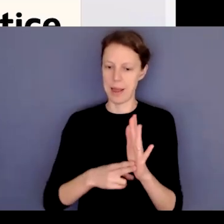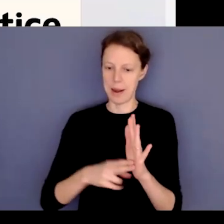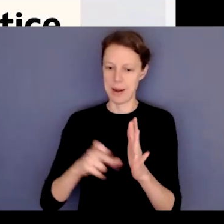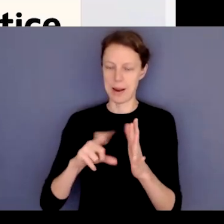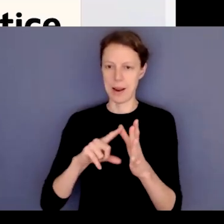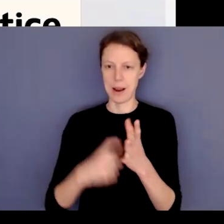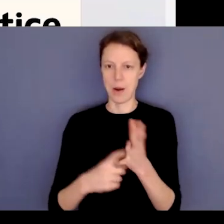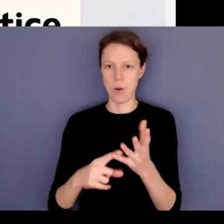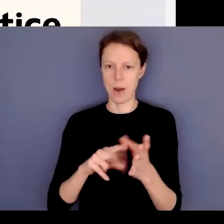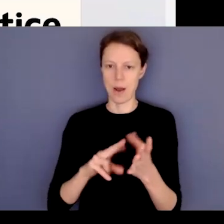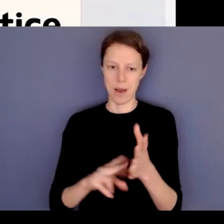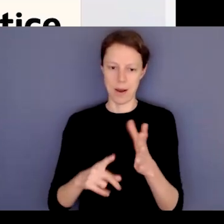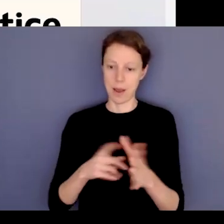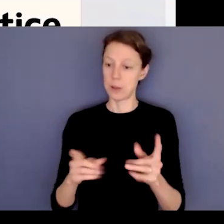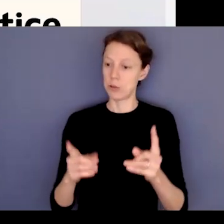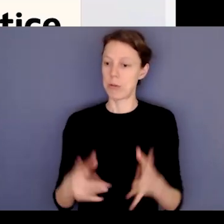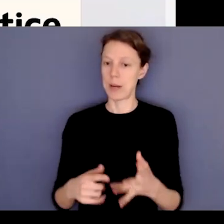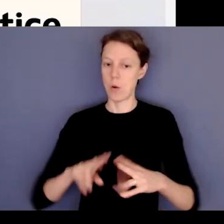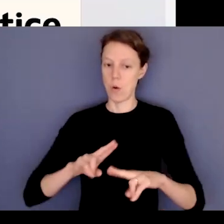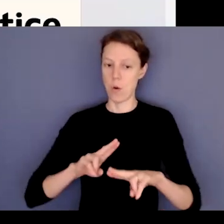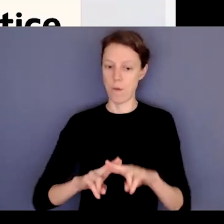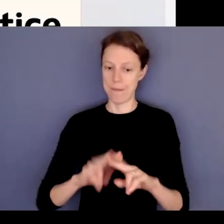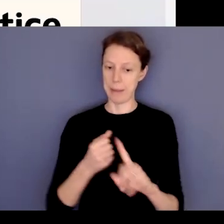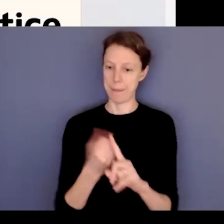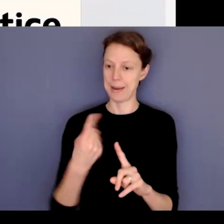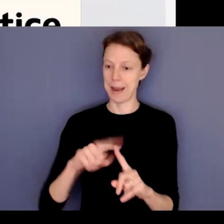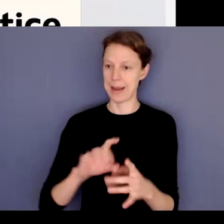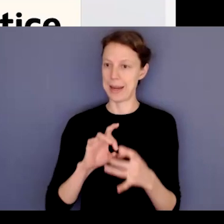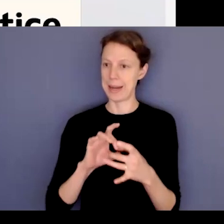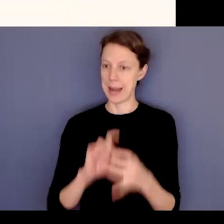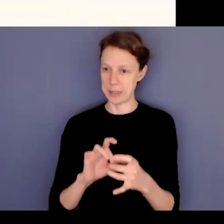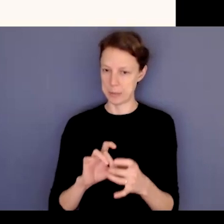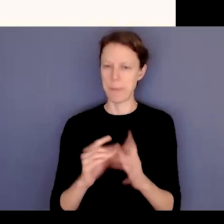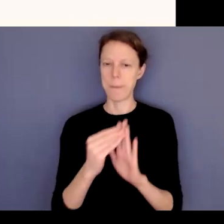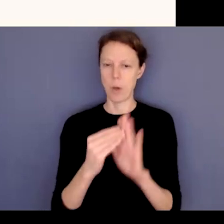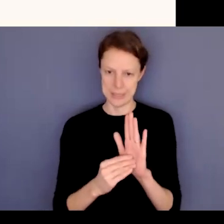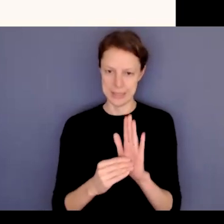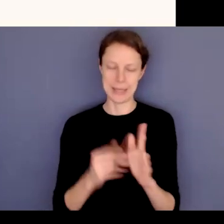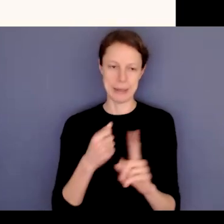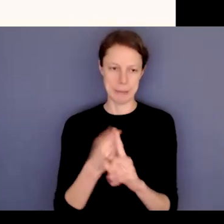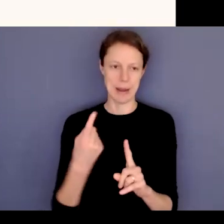Policy, Impact and Engagement, and I have been leading our